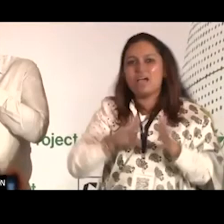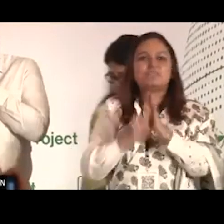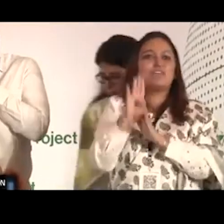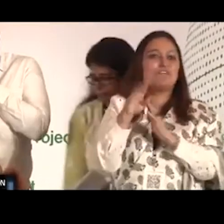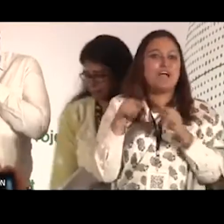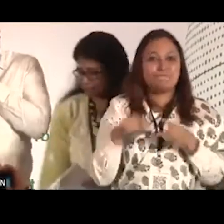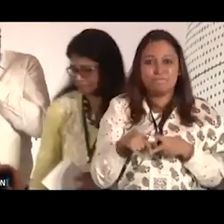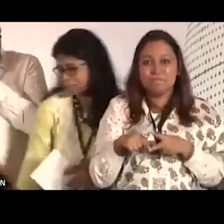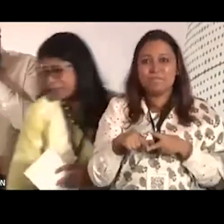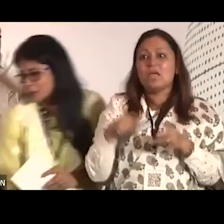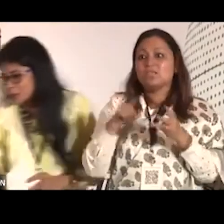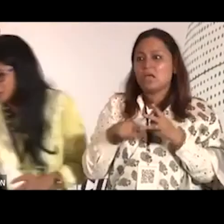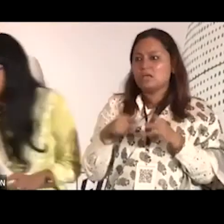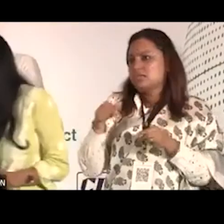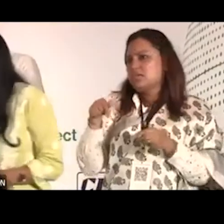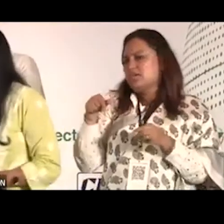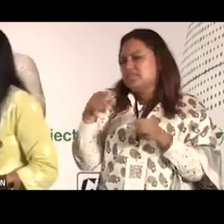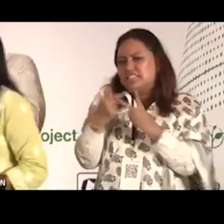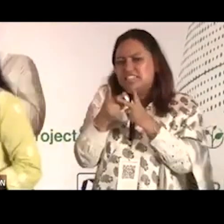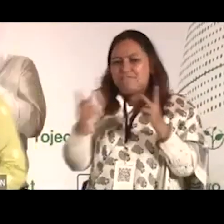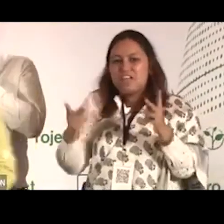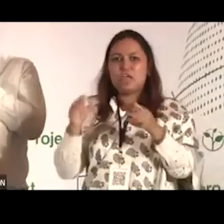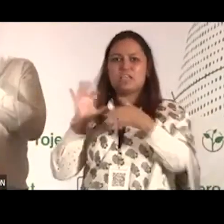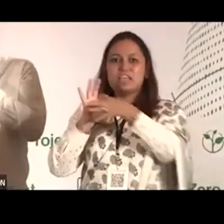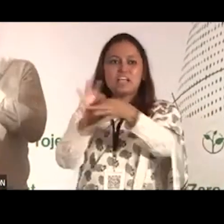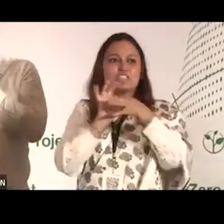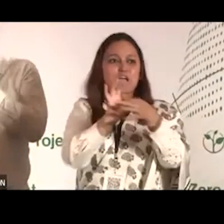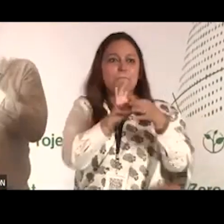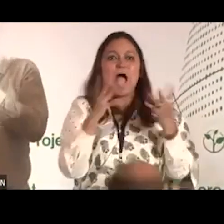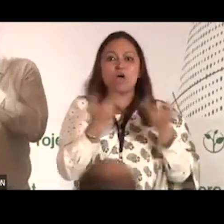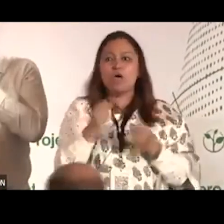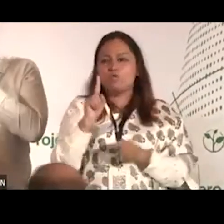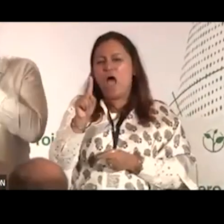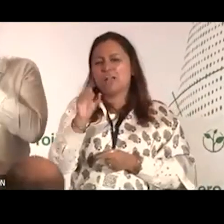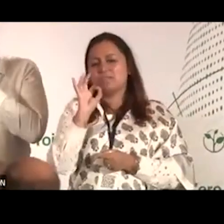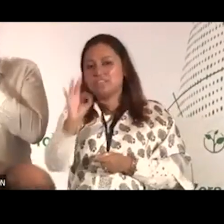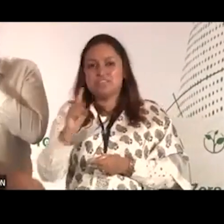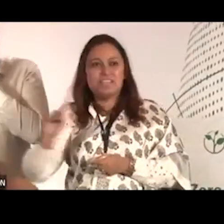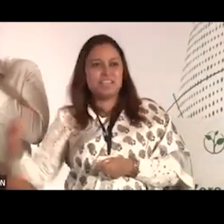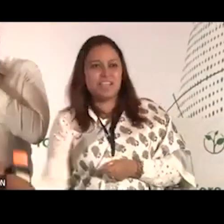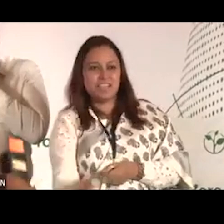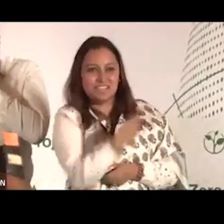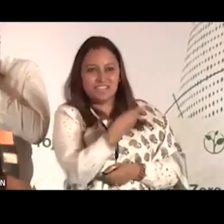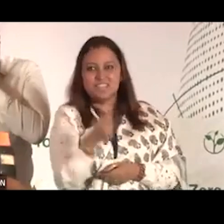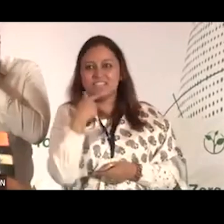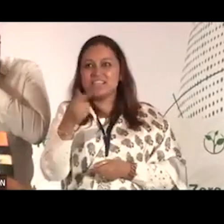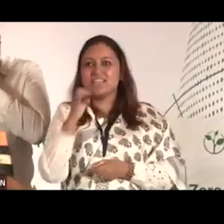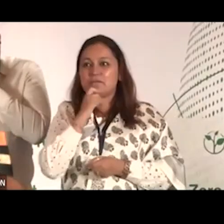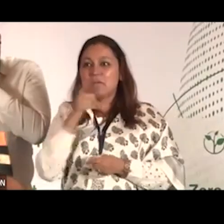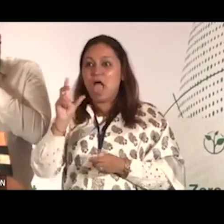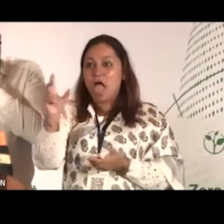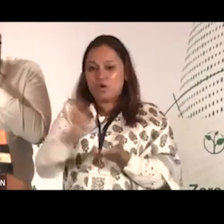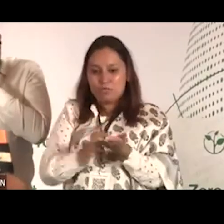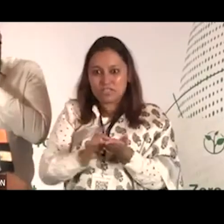A lot of opportunity is here, I think, to make connections and what's really important.